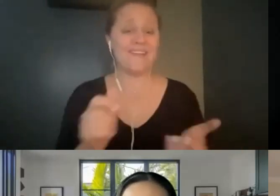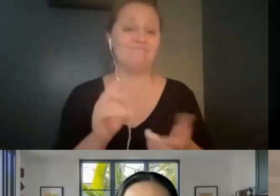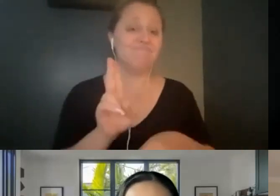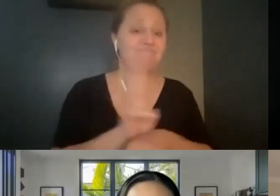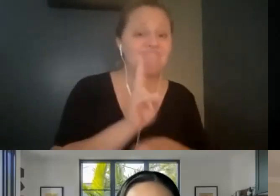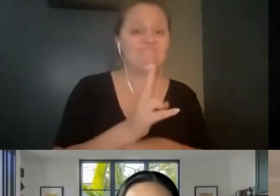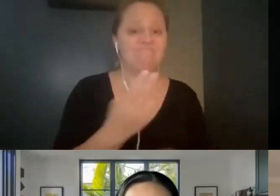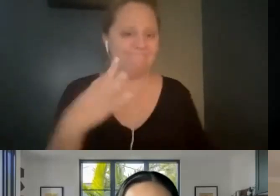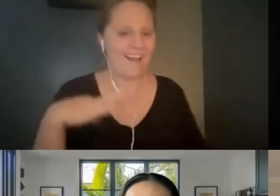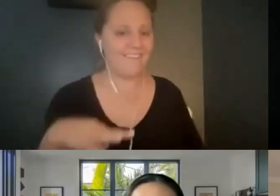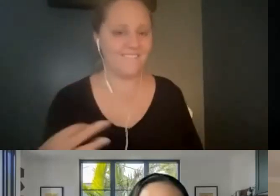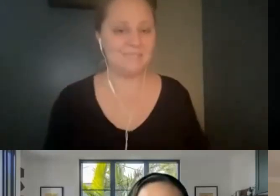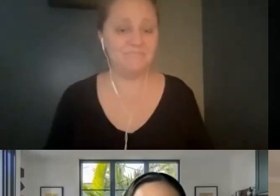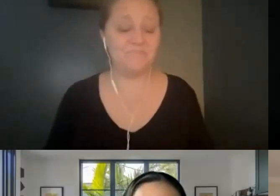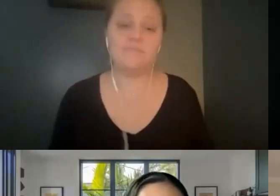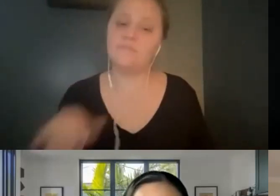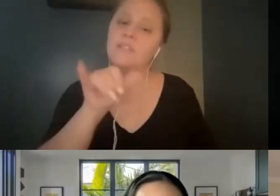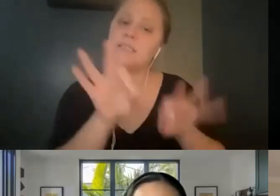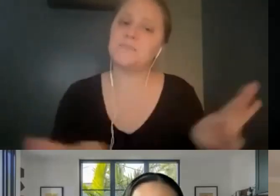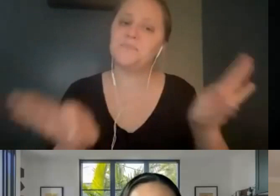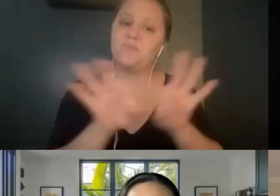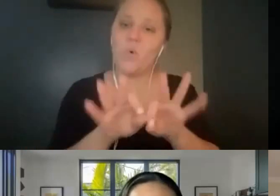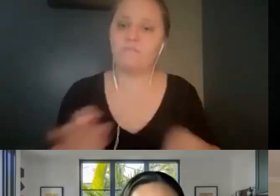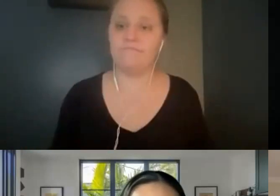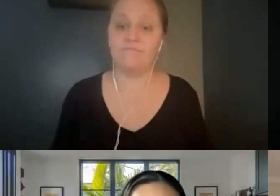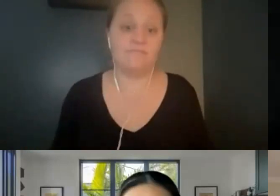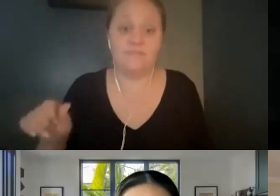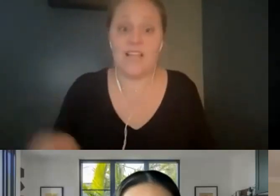important because you know, anyone could have a visual impairment, Who knows you